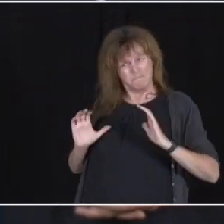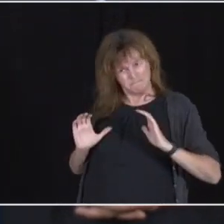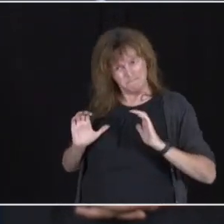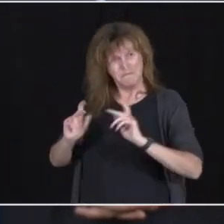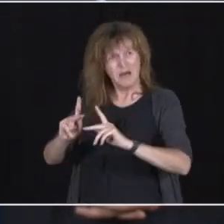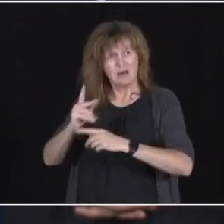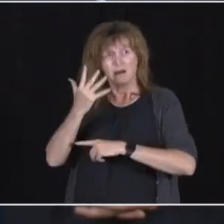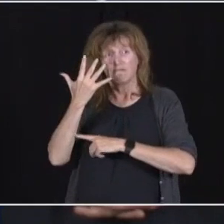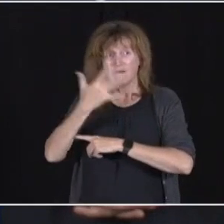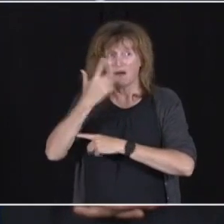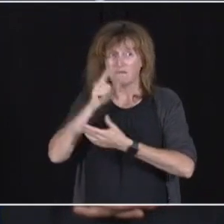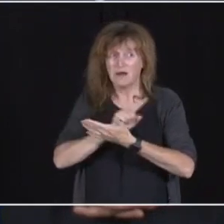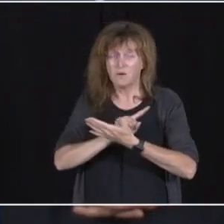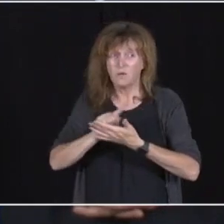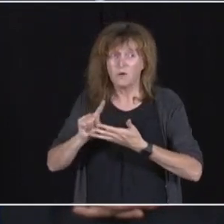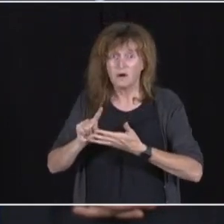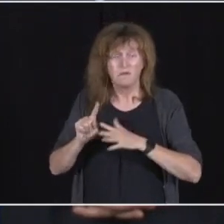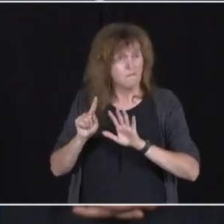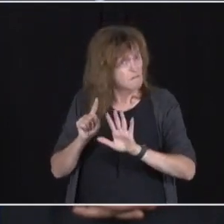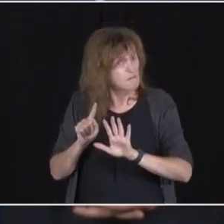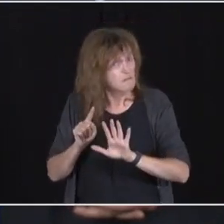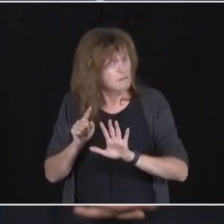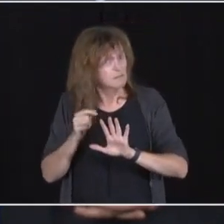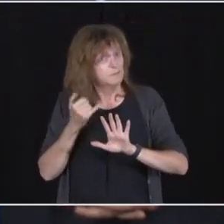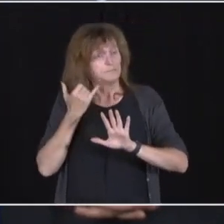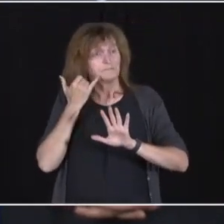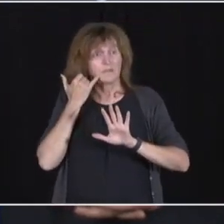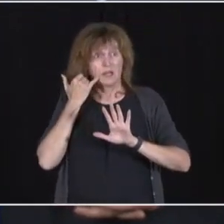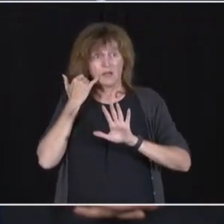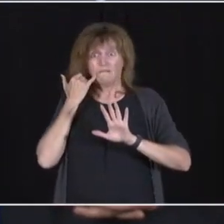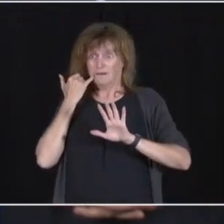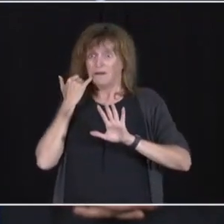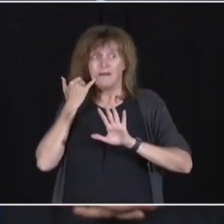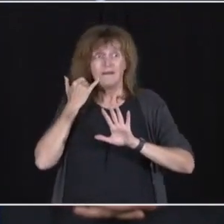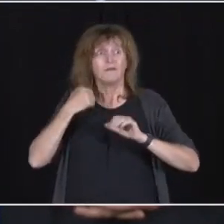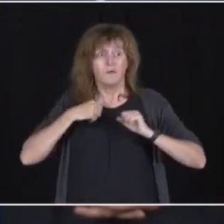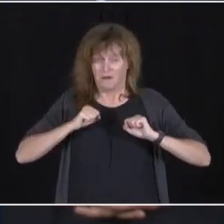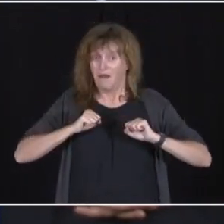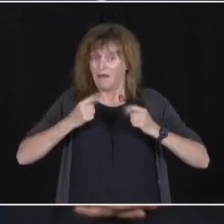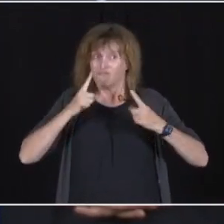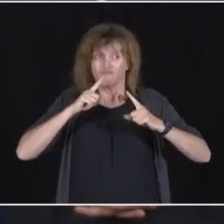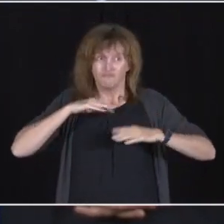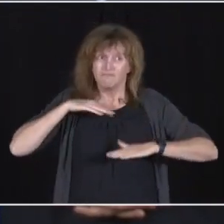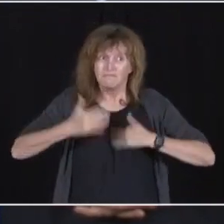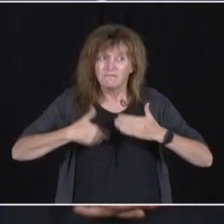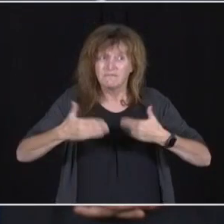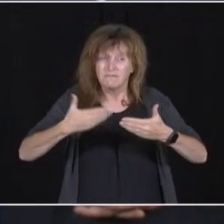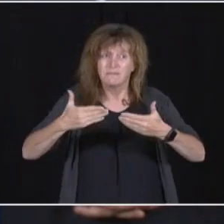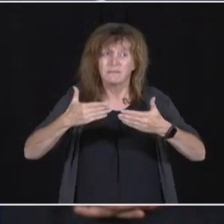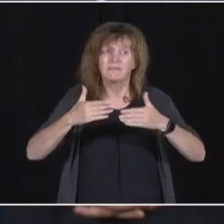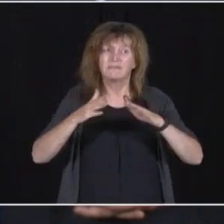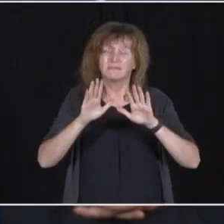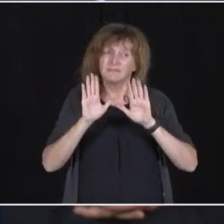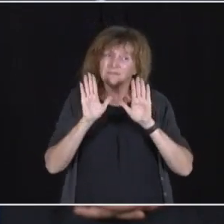let's get especially elementary schools, get them back in the classroom five days a week safely. And if we all work together, there is